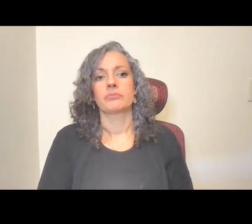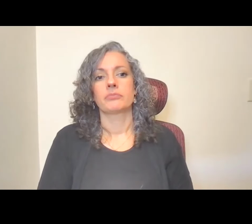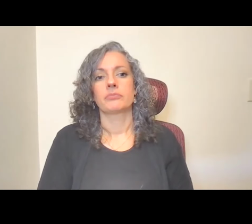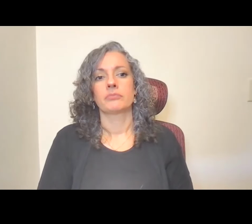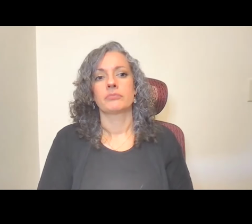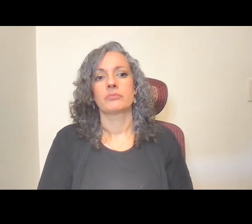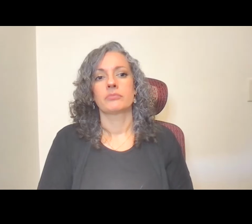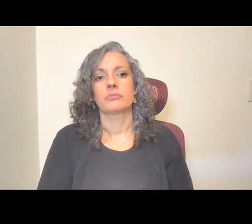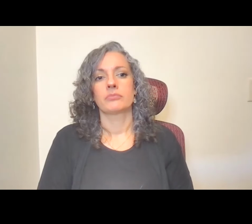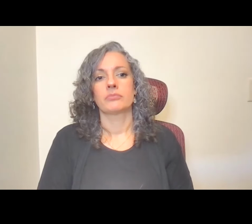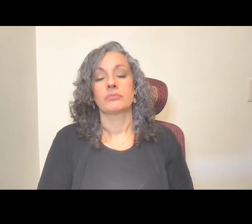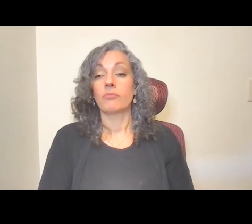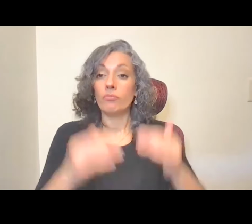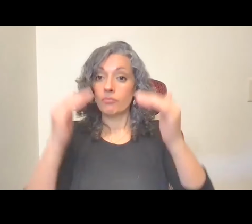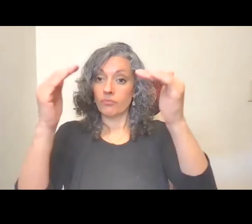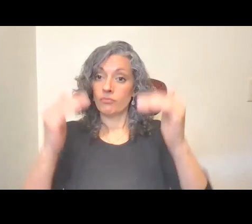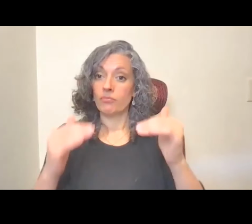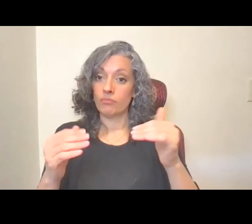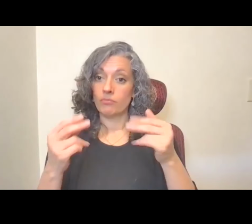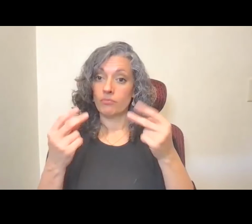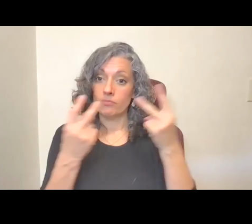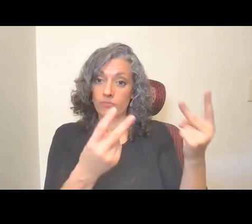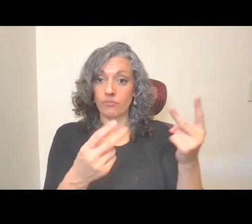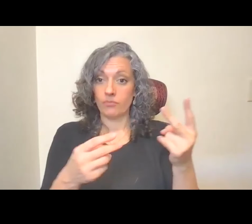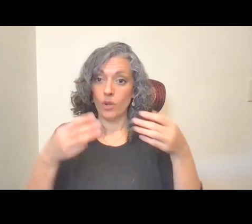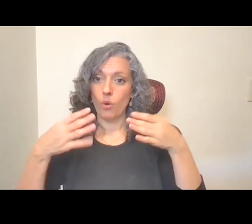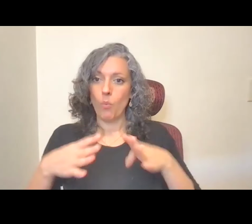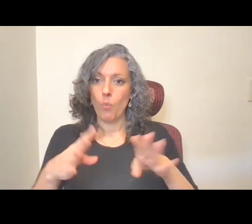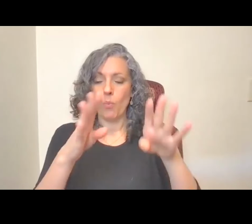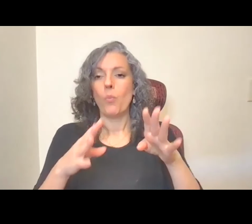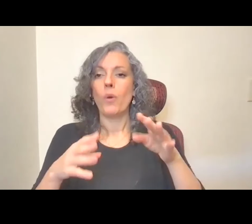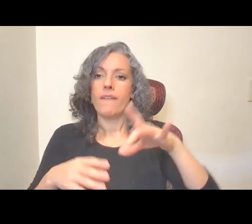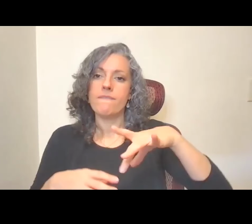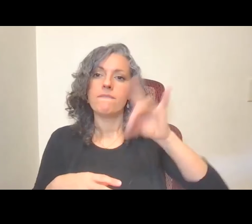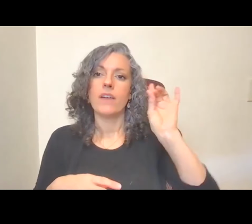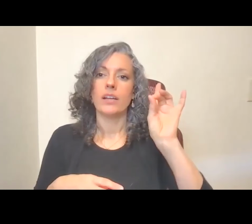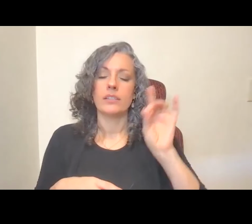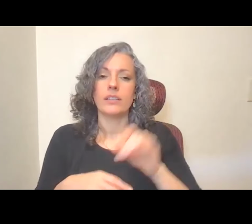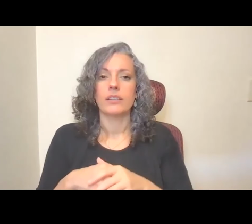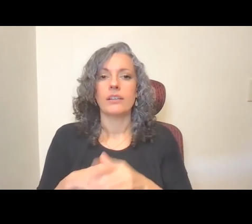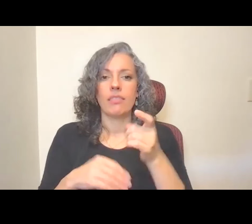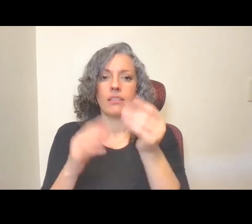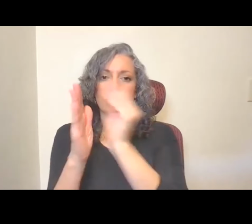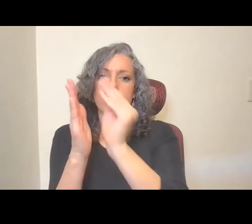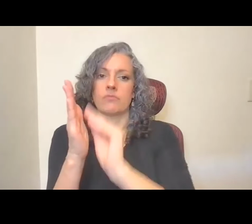The next category is wayfinding. Wayfinding is the documentation of the things that will help people